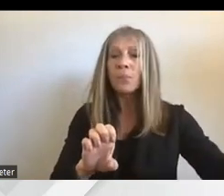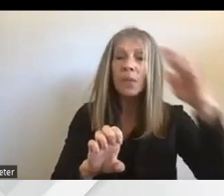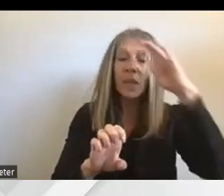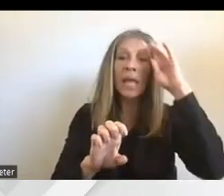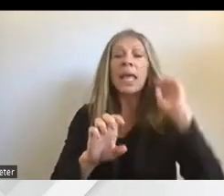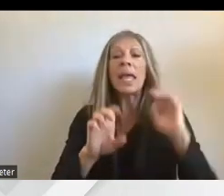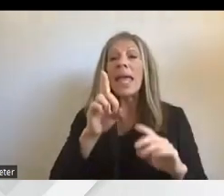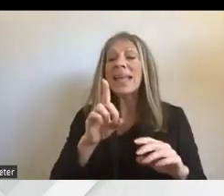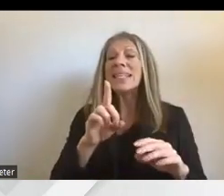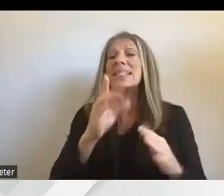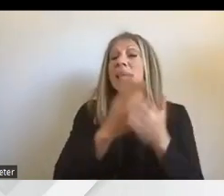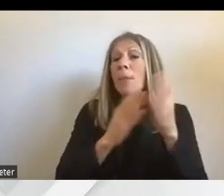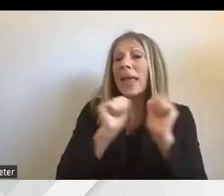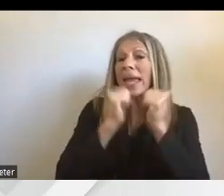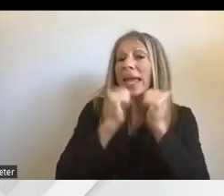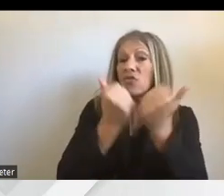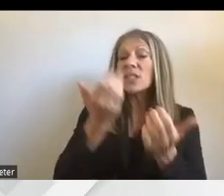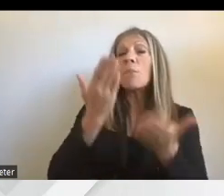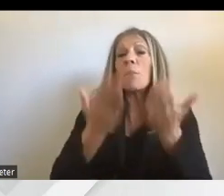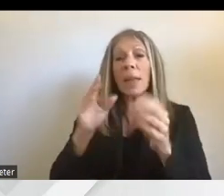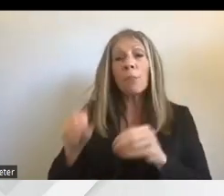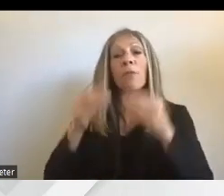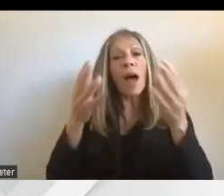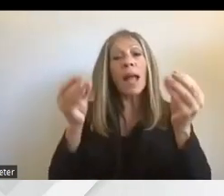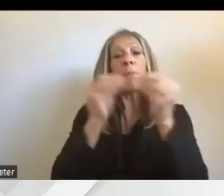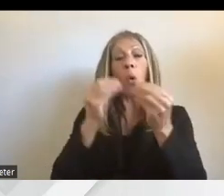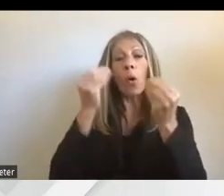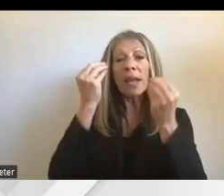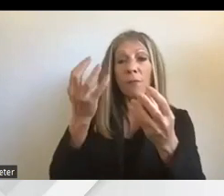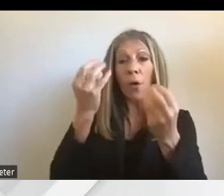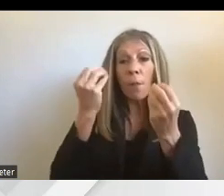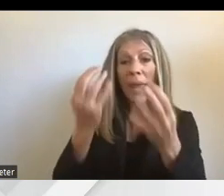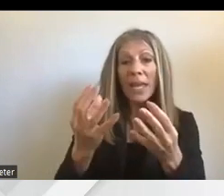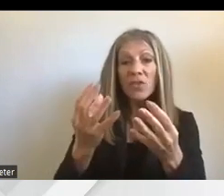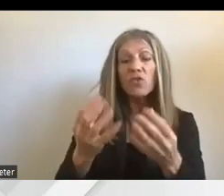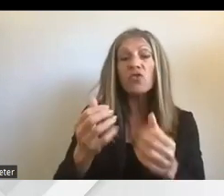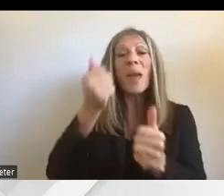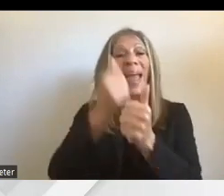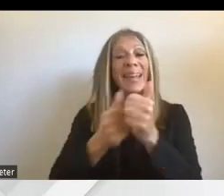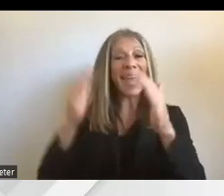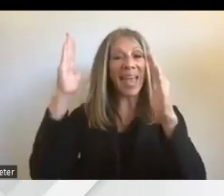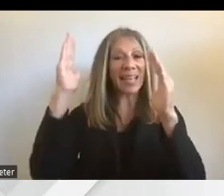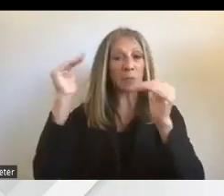Enforcing agencies may provide further information as to any expectations that